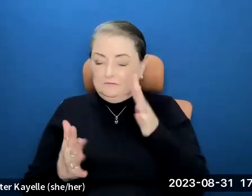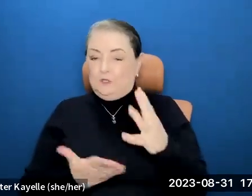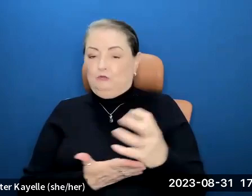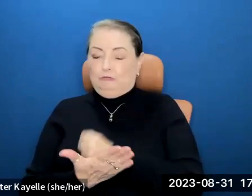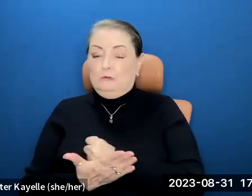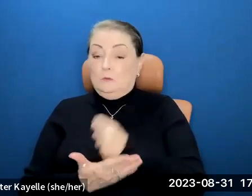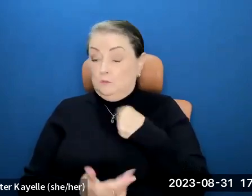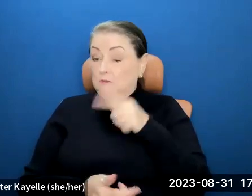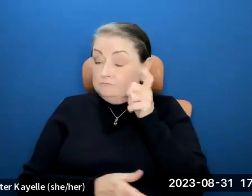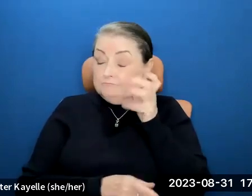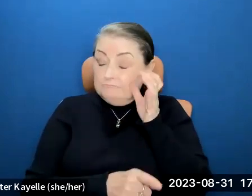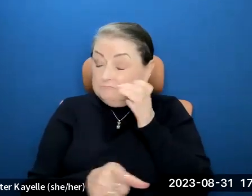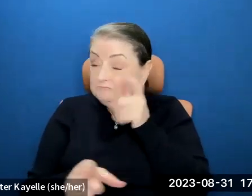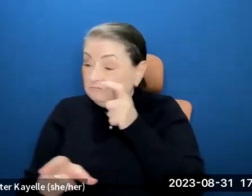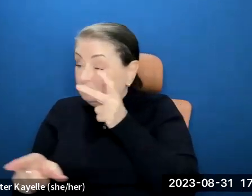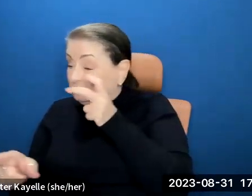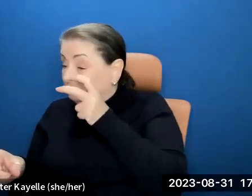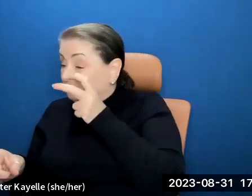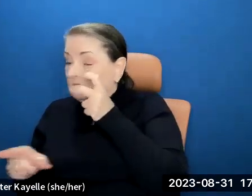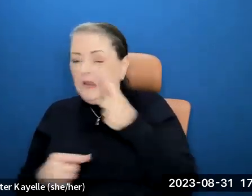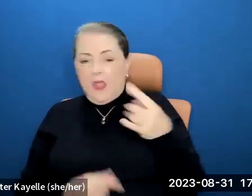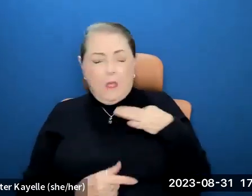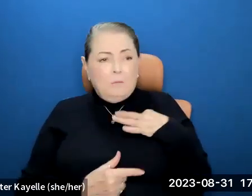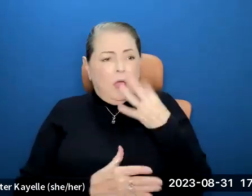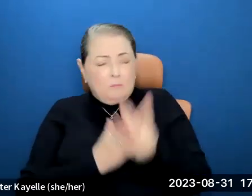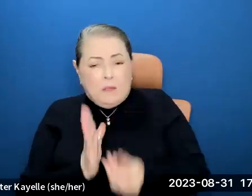during the listening sessions that applicants were losing hours they had completed because